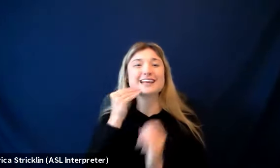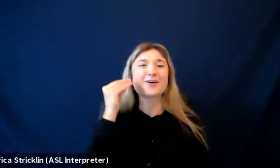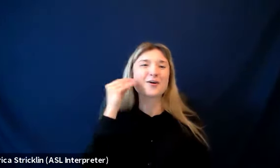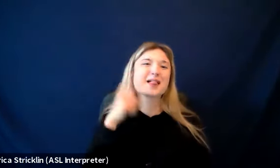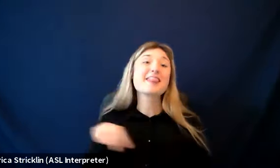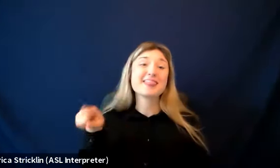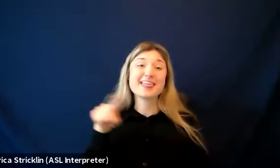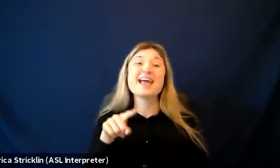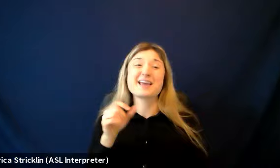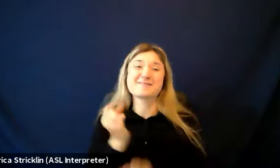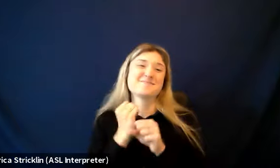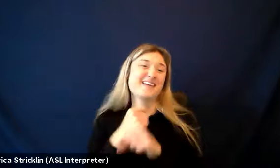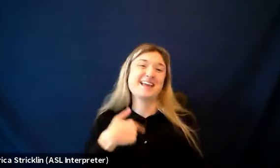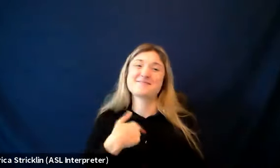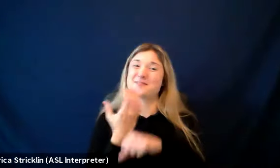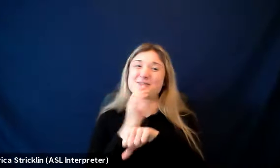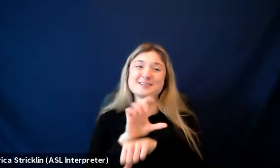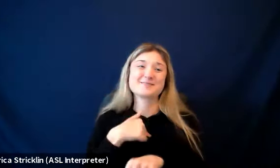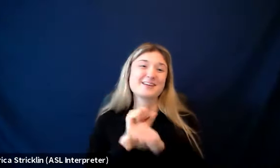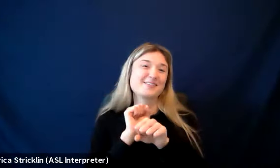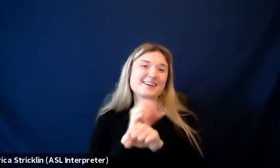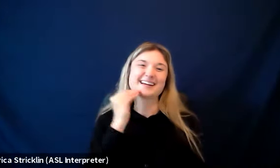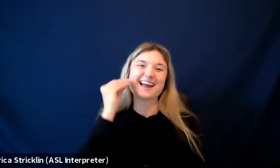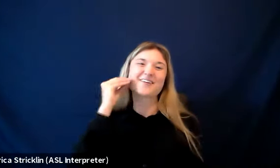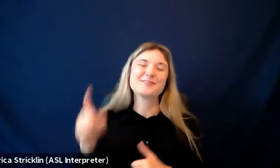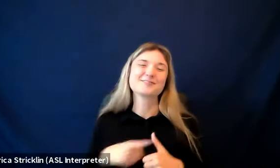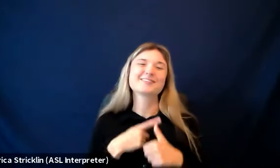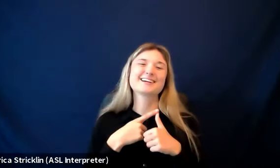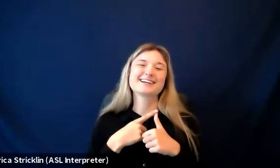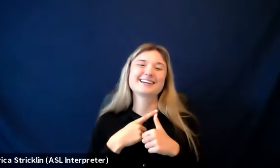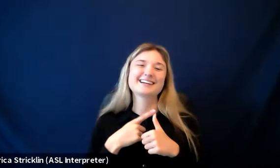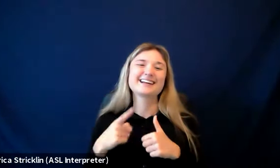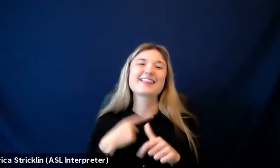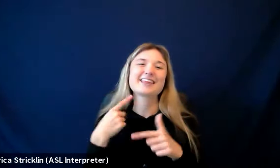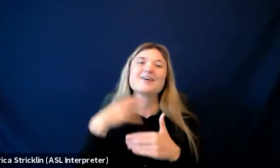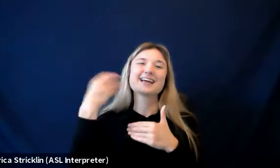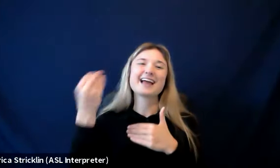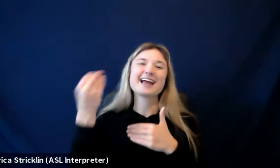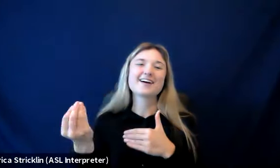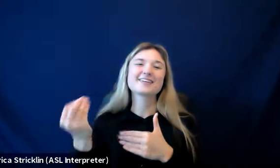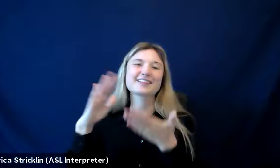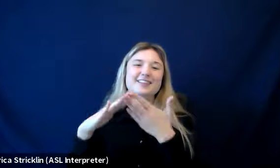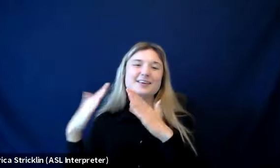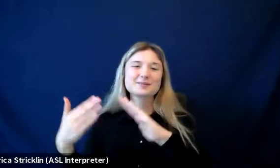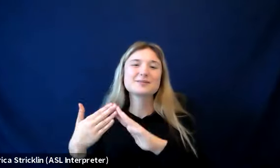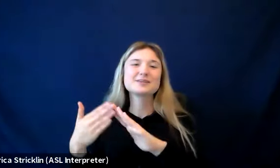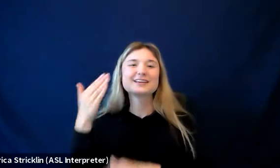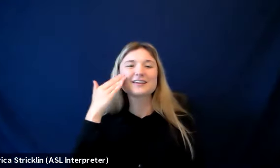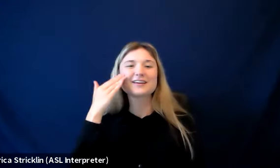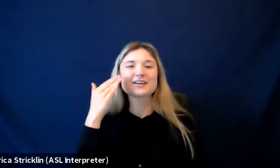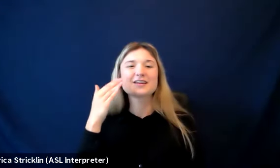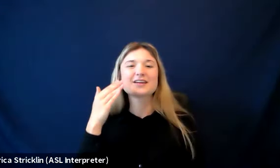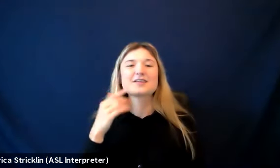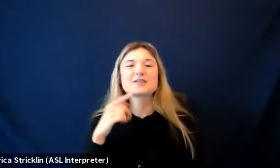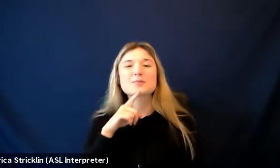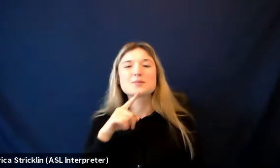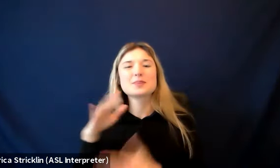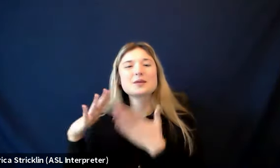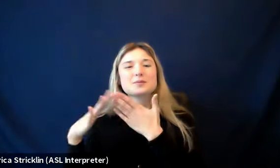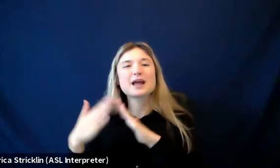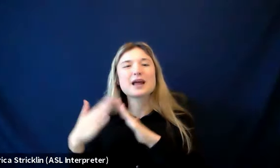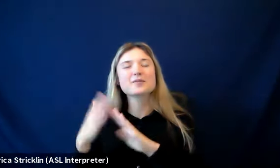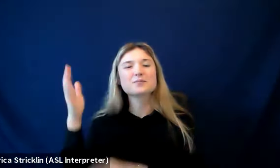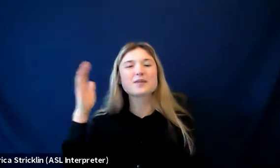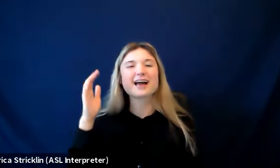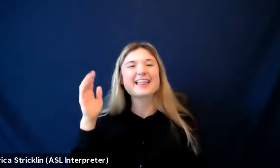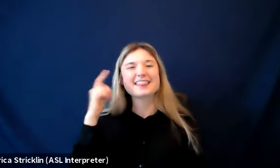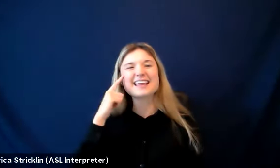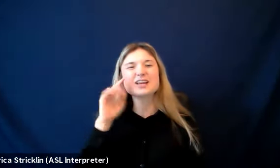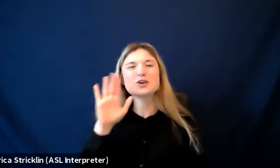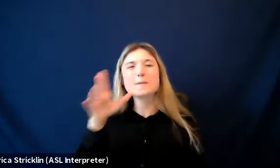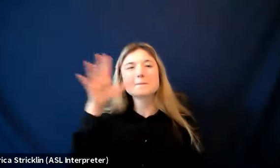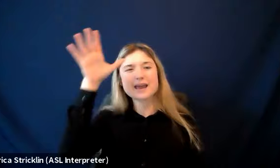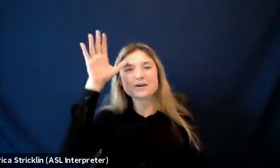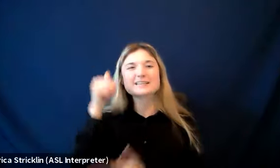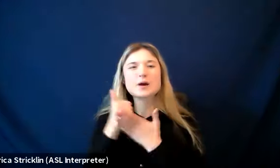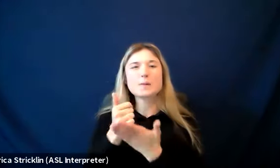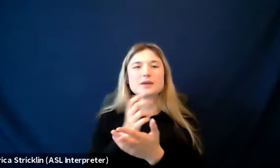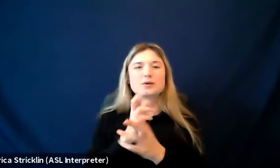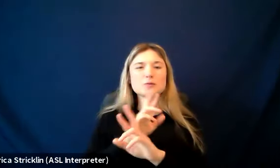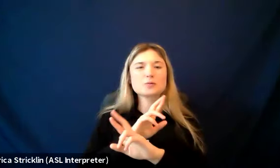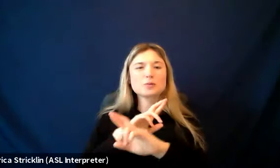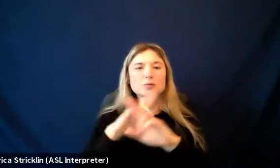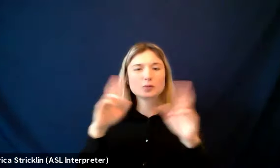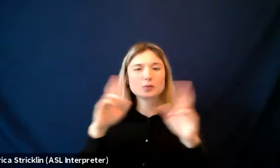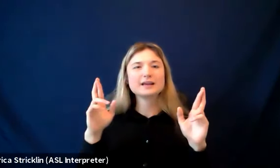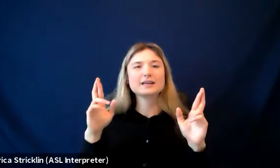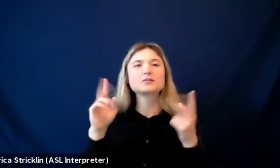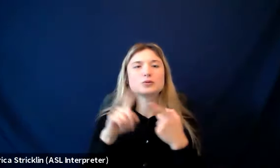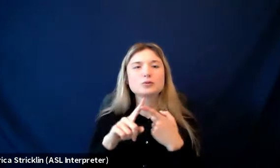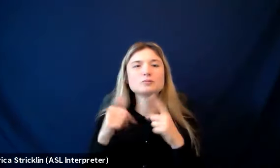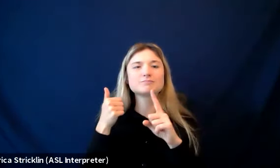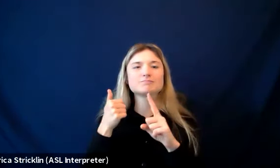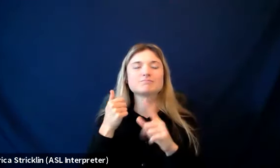First, and then going going out into the community and just knowing that the real fill the community because at one point, you know, I think your parents prepare you for, you know, a legacy to prepare you to maintain yourself, you know, so, because at